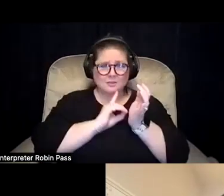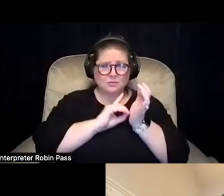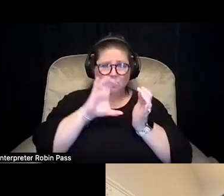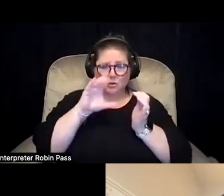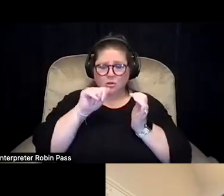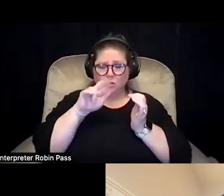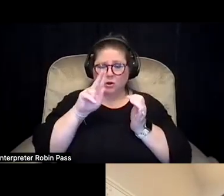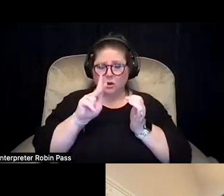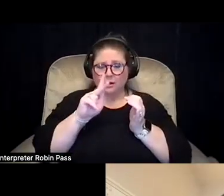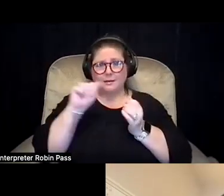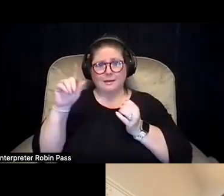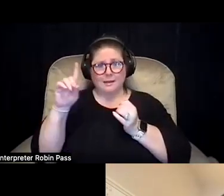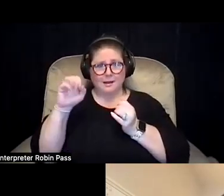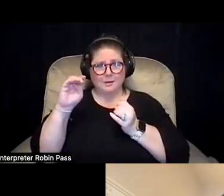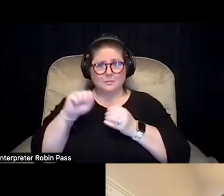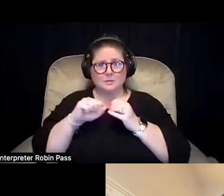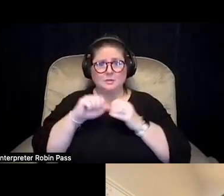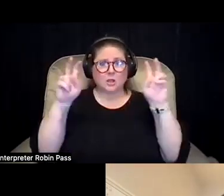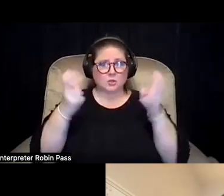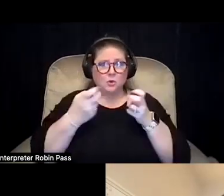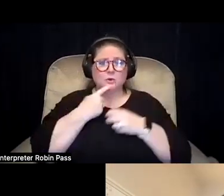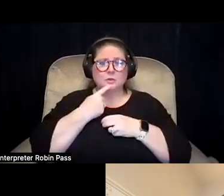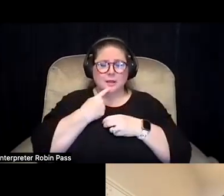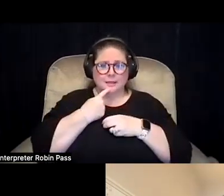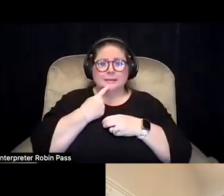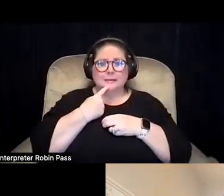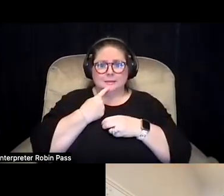article is actually quoted as saying or you know paraphrase is saying is that